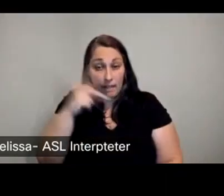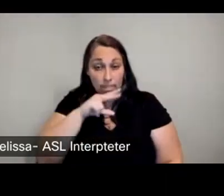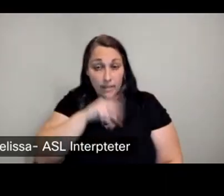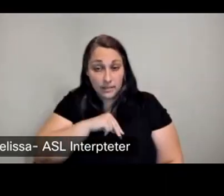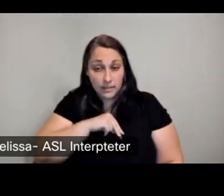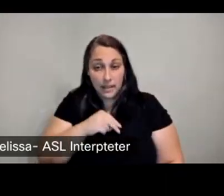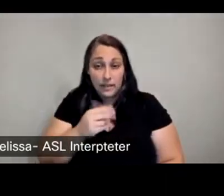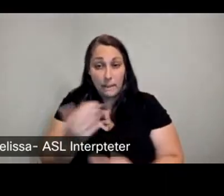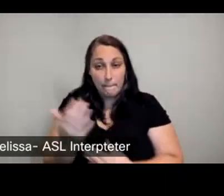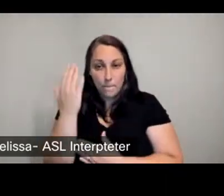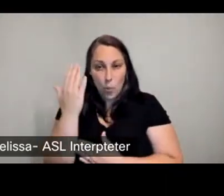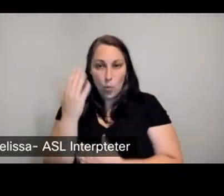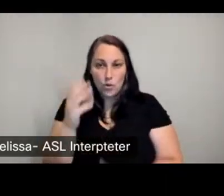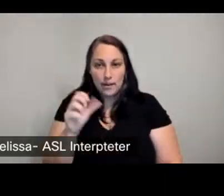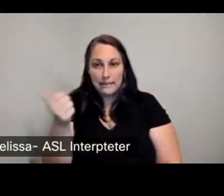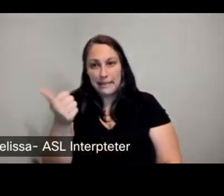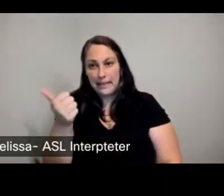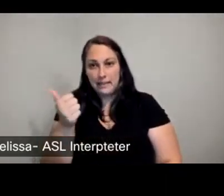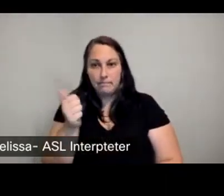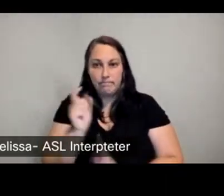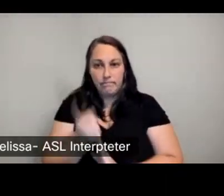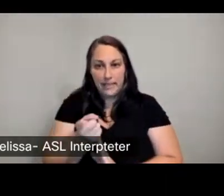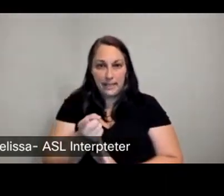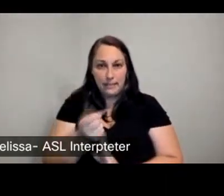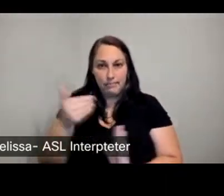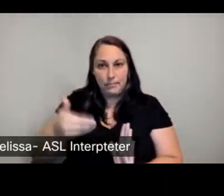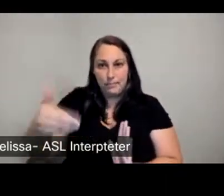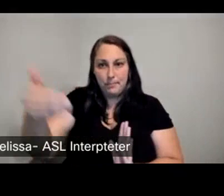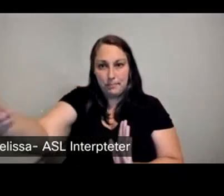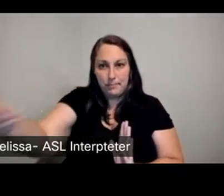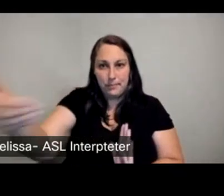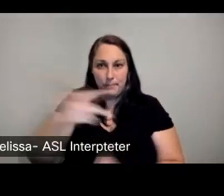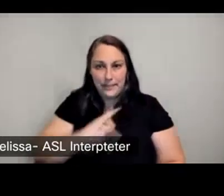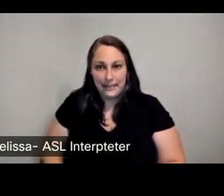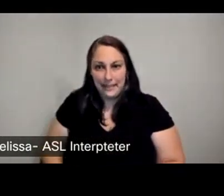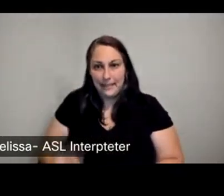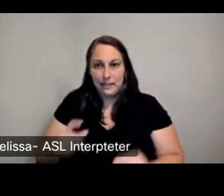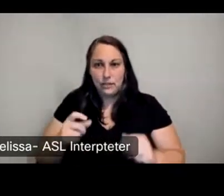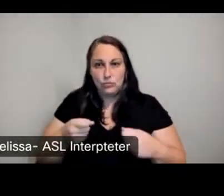every 10 minutes coming down King Street it's not and this is we need a schedule to accommodate the